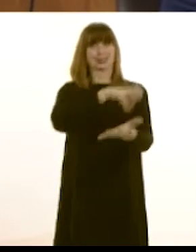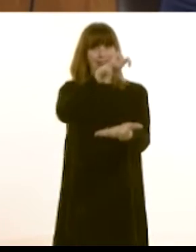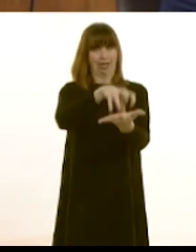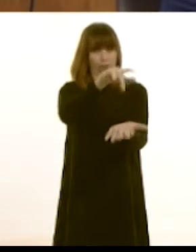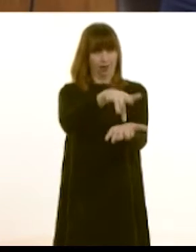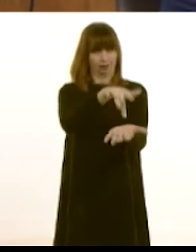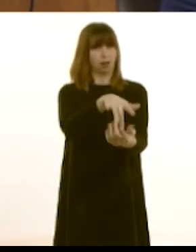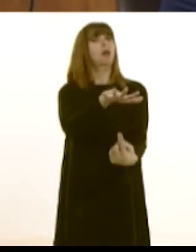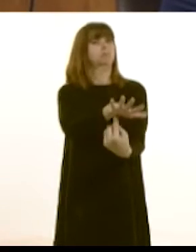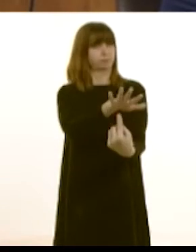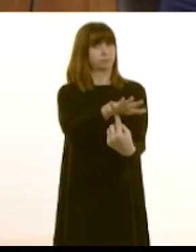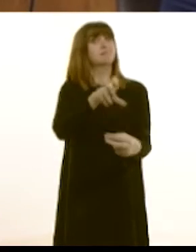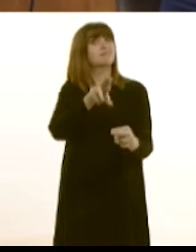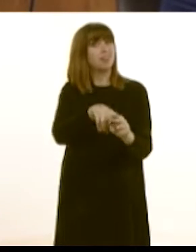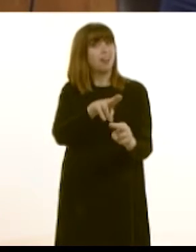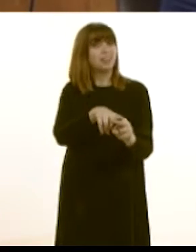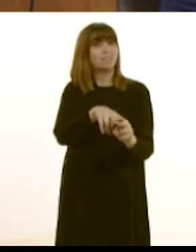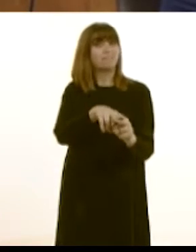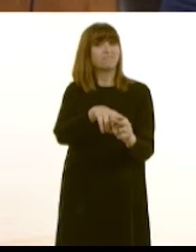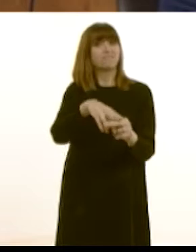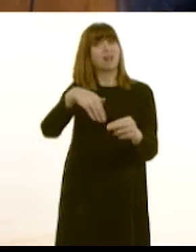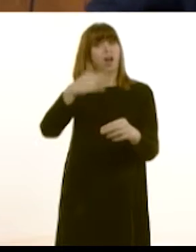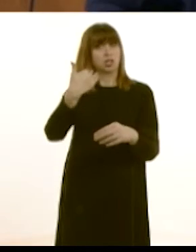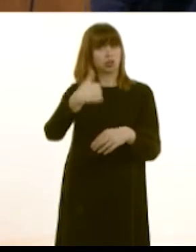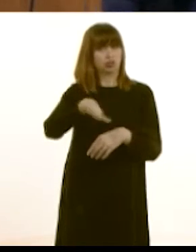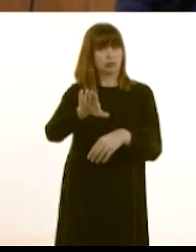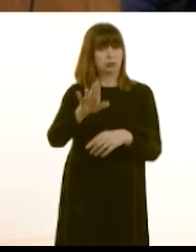If we look at Cardiff, thereís Canton high street, which seems to be doing very well at the moment.